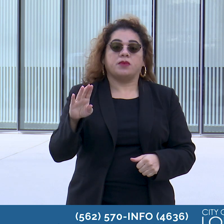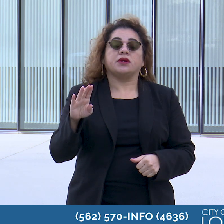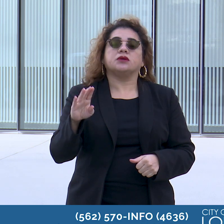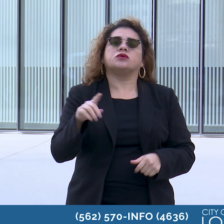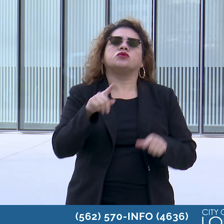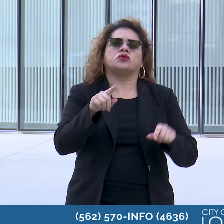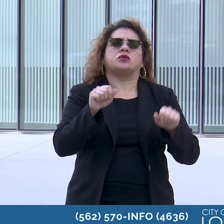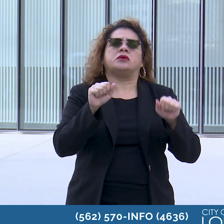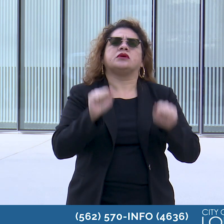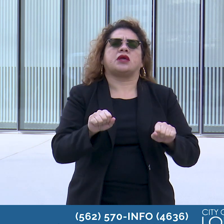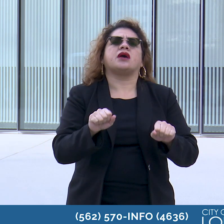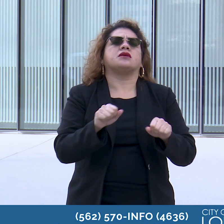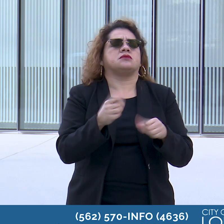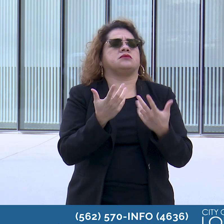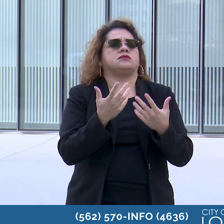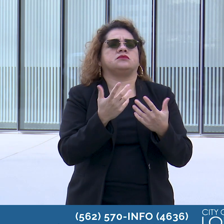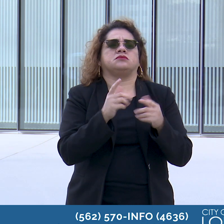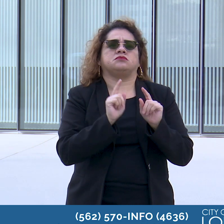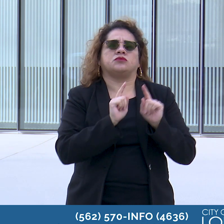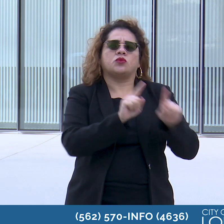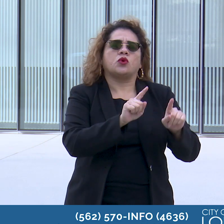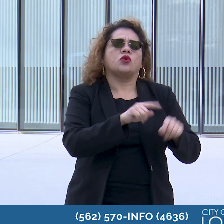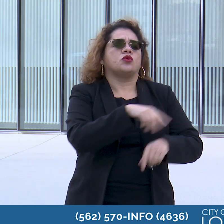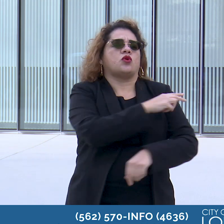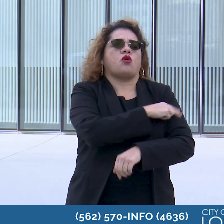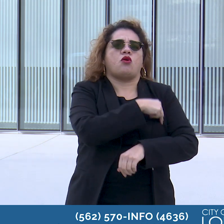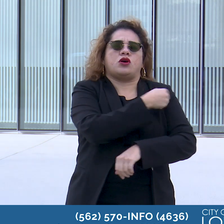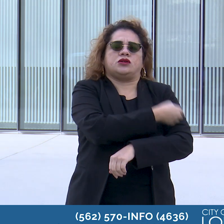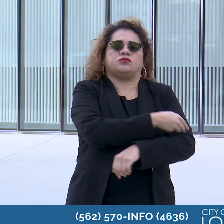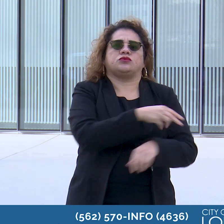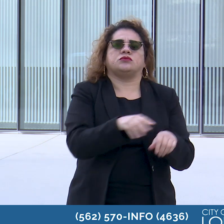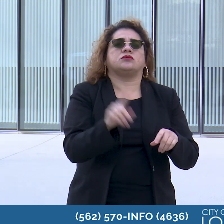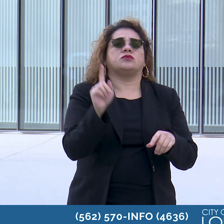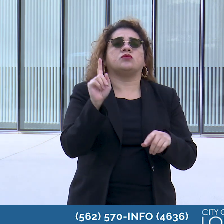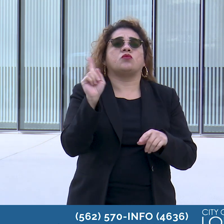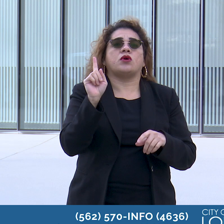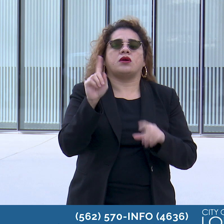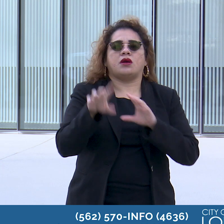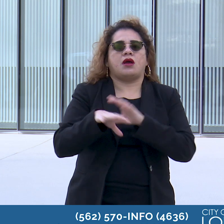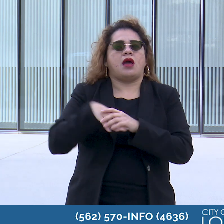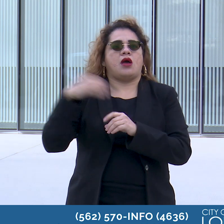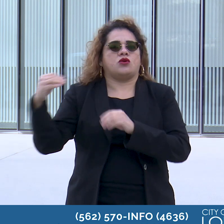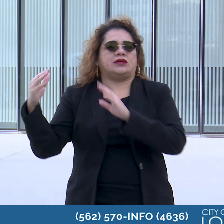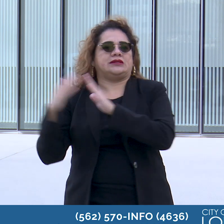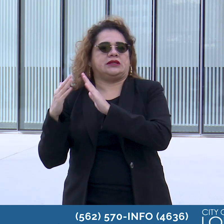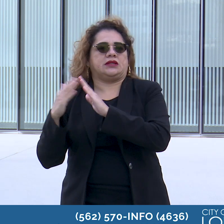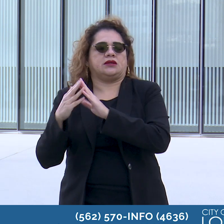can get treatment or assistance at a hospital outside our city. And vice versa is true.